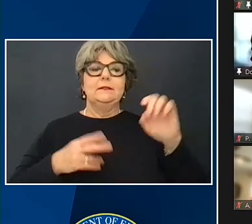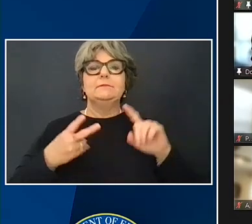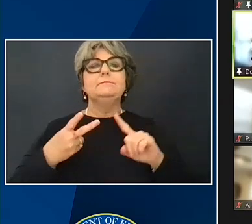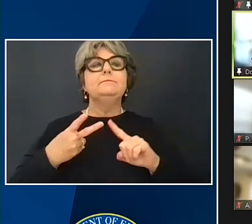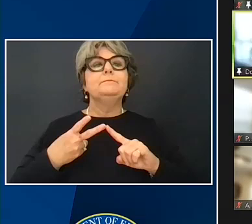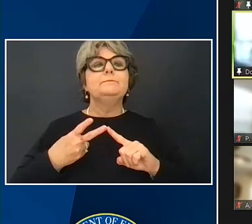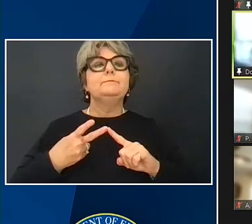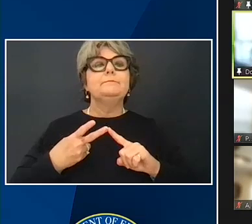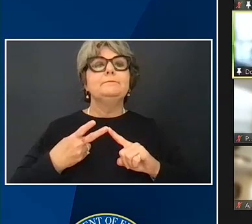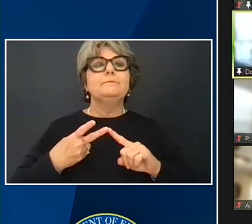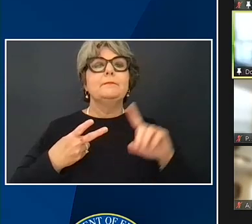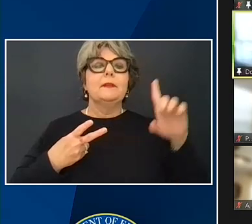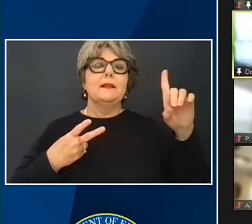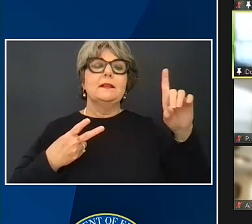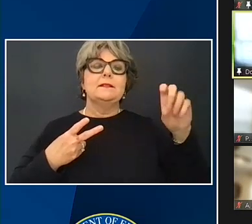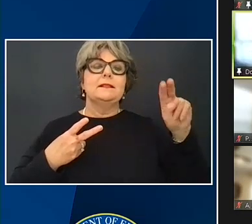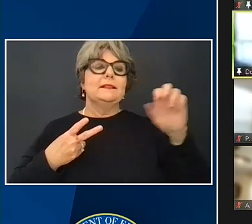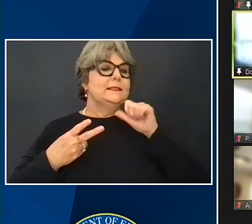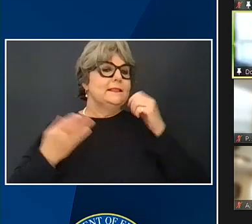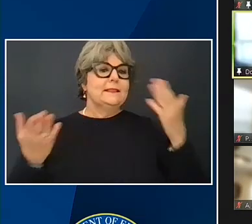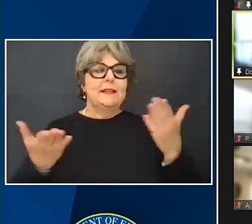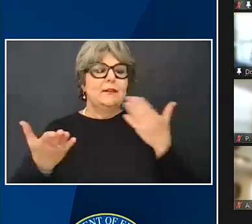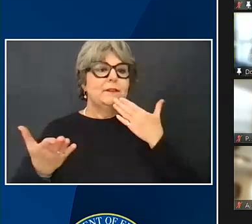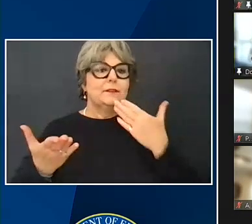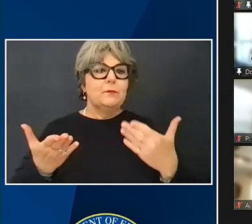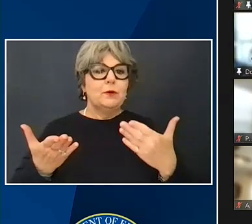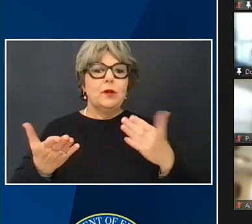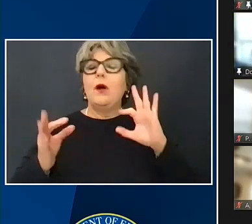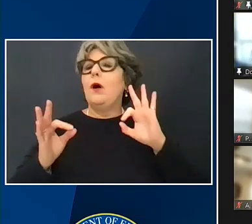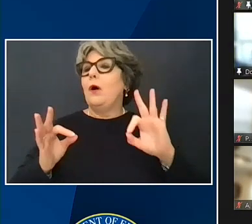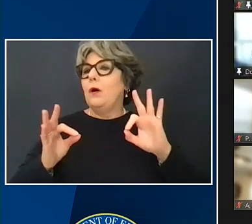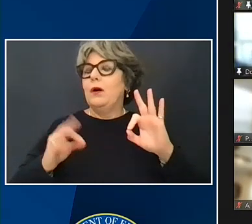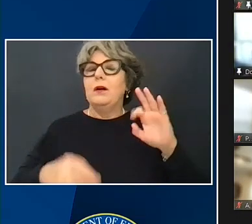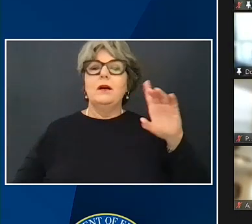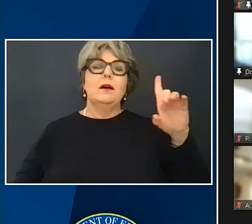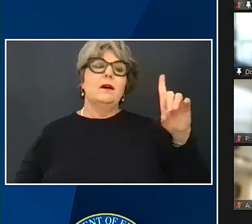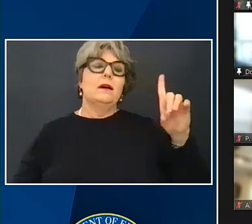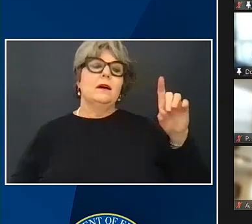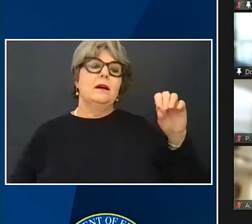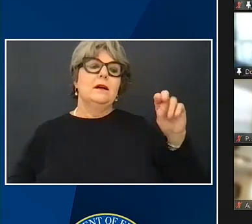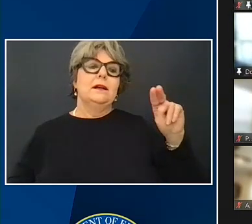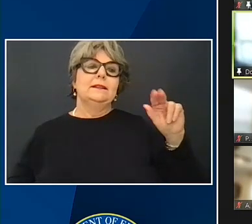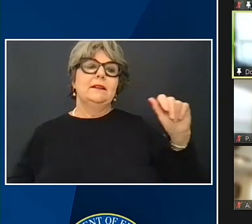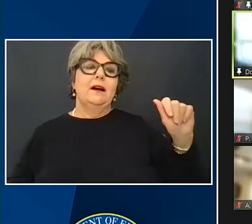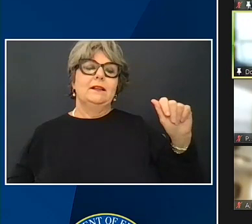Denise isn't here this morning. Oh, apologies, but we are joined by, Donna Mangold, also from OGC. Good morning.